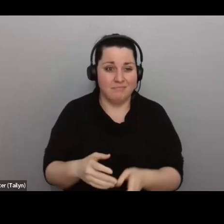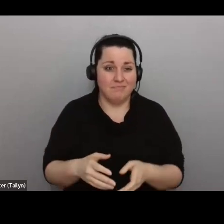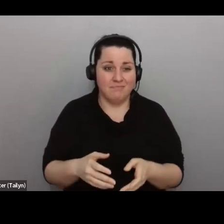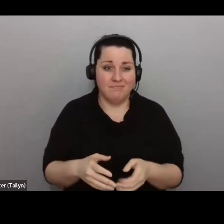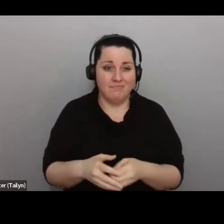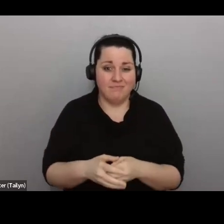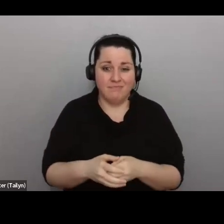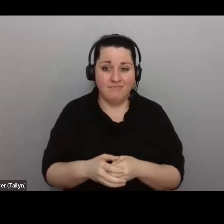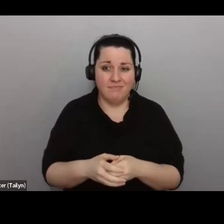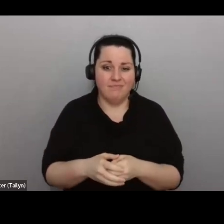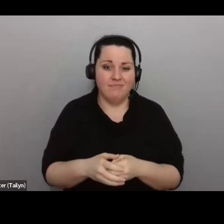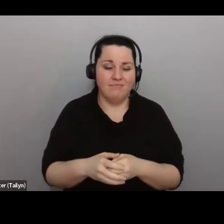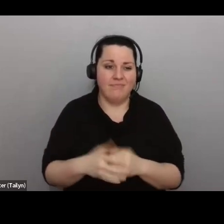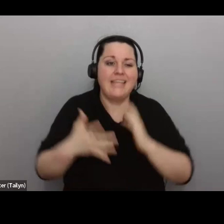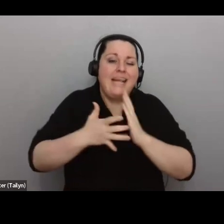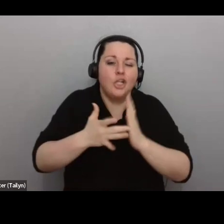Ayelen: or technological materials, I should say.